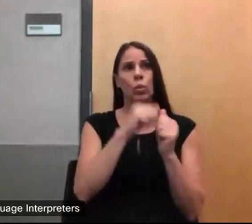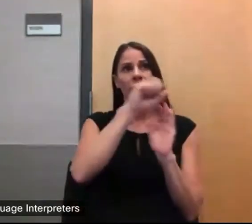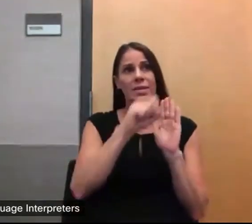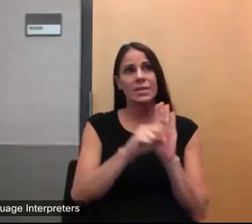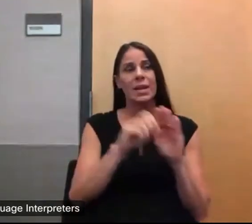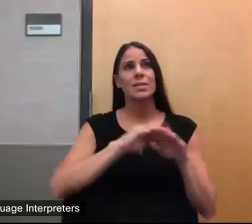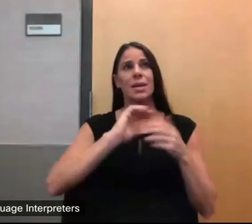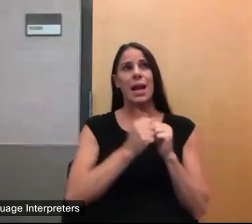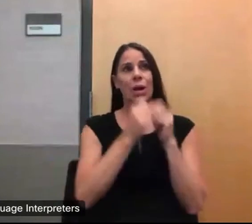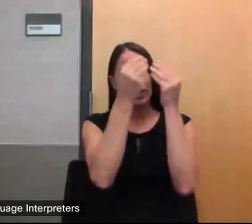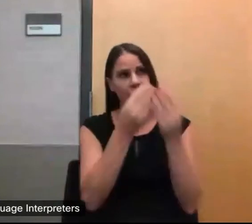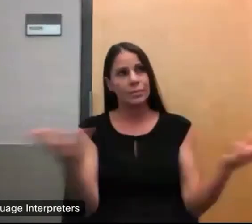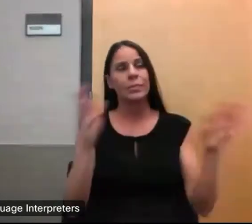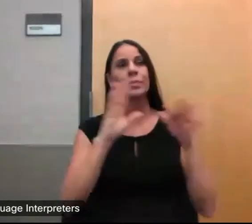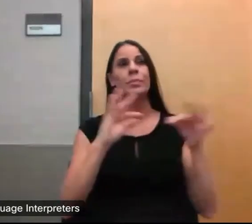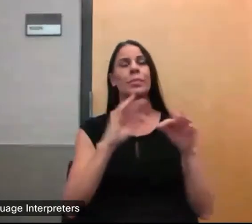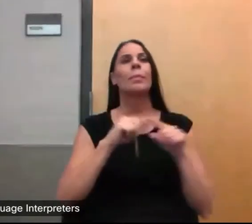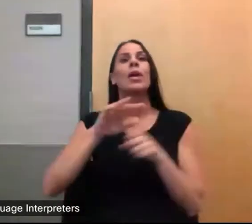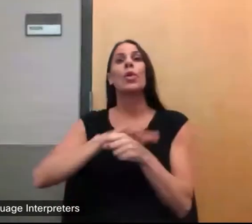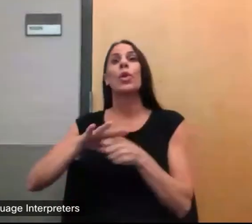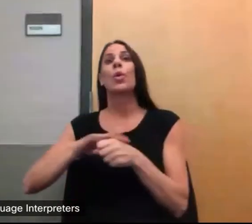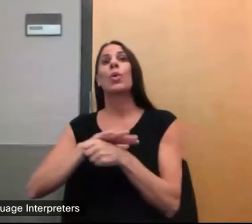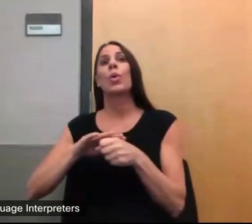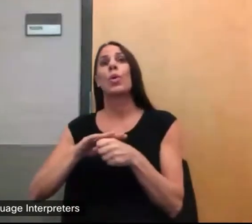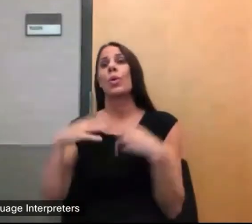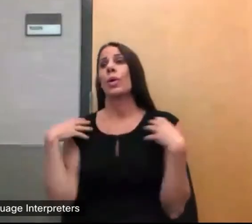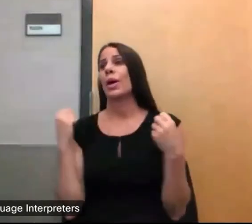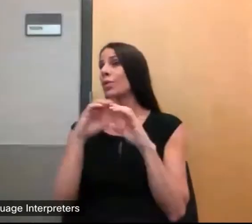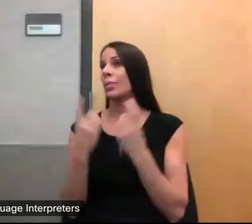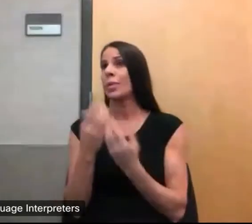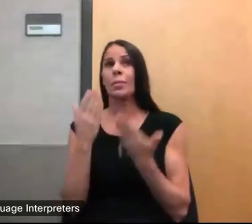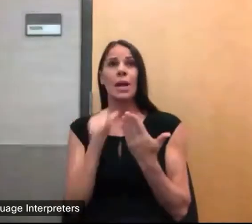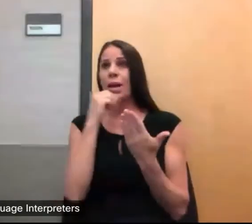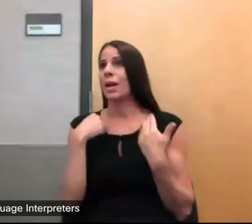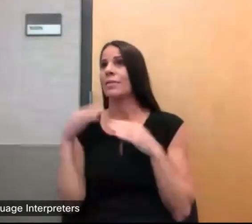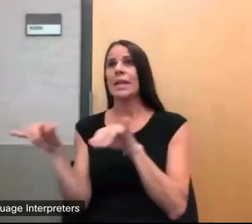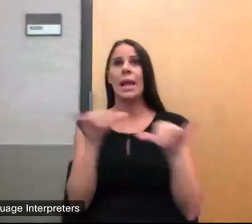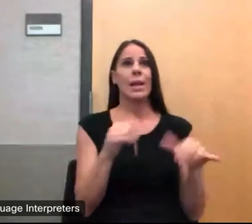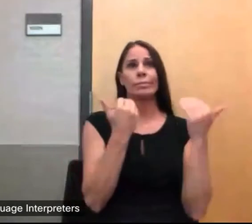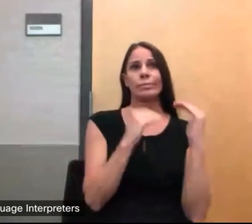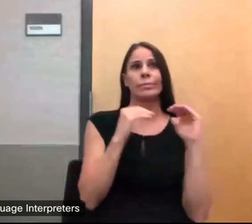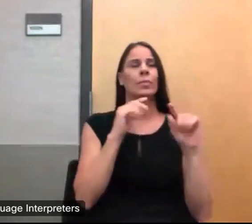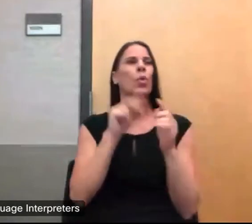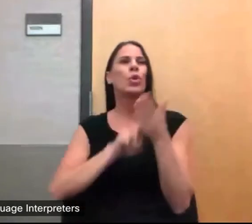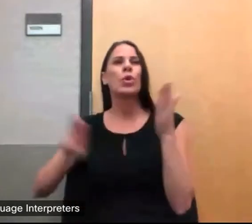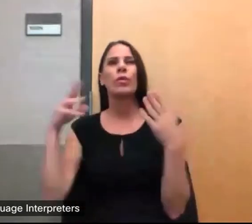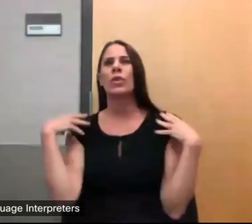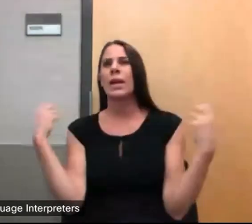messaging. But that local health departments might not, or university systems, or other professional organizations,